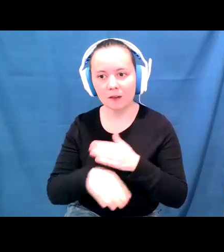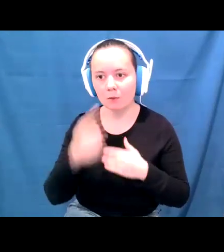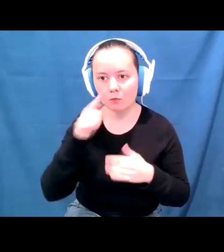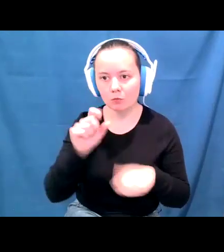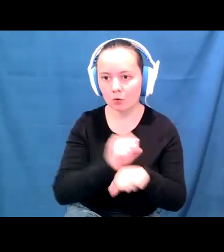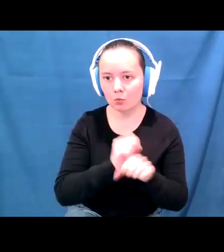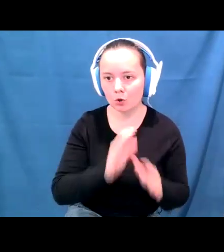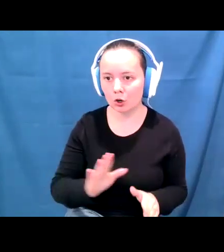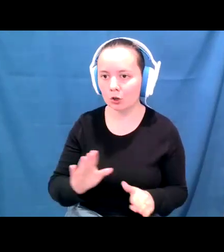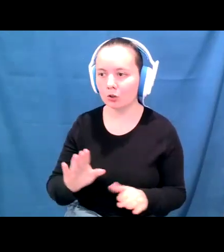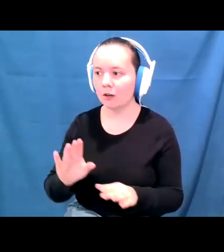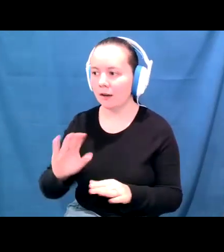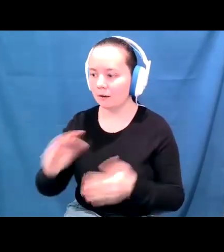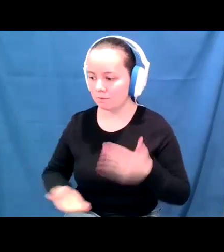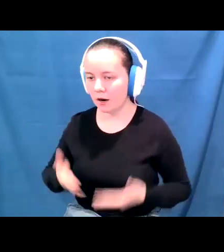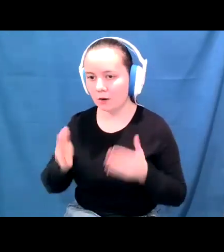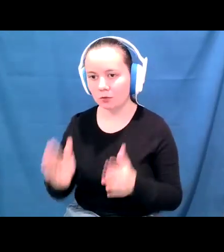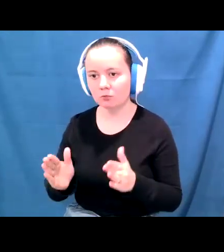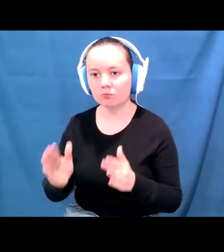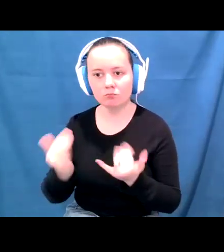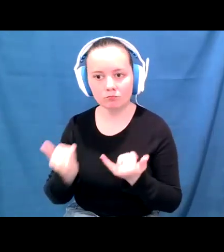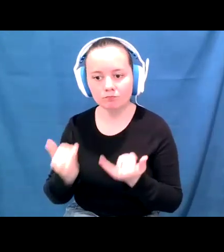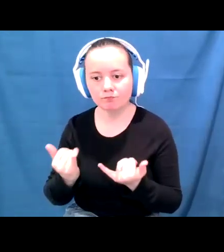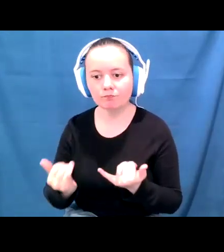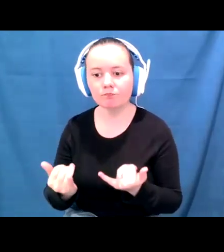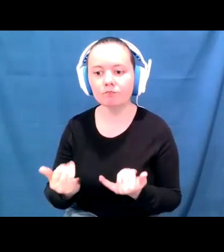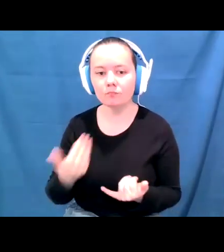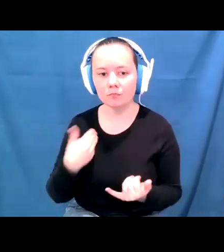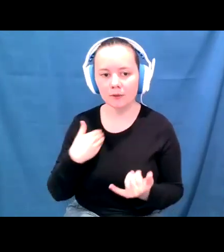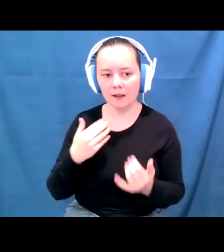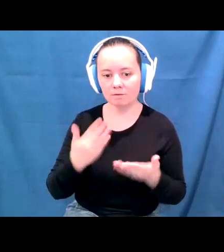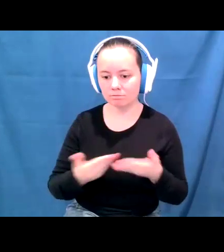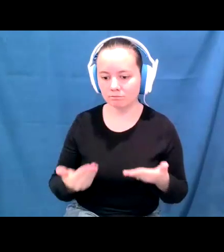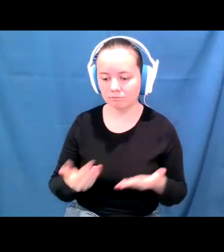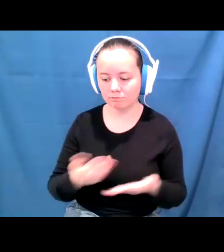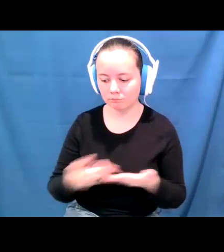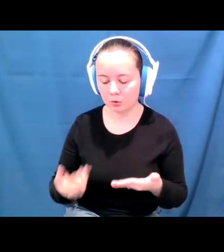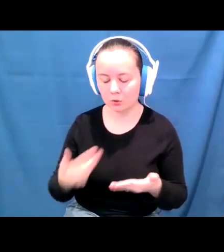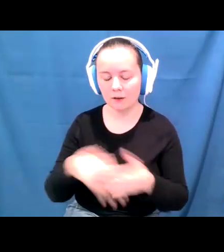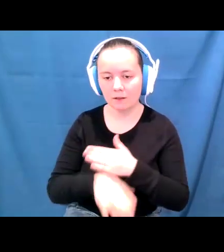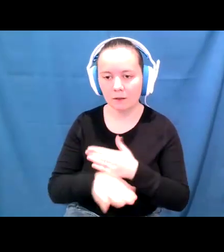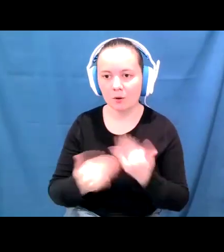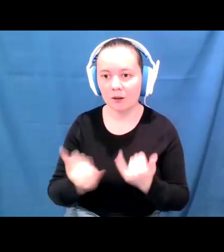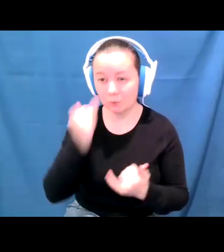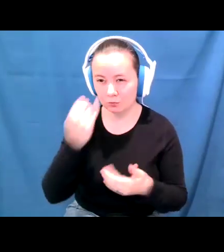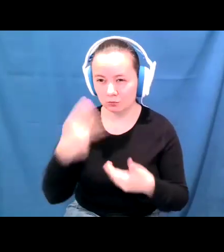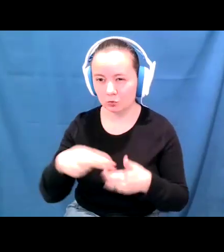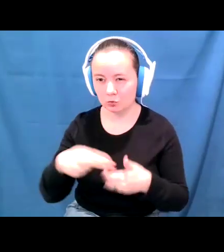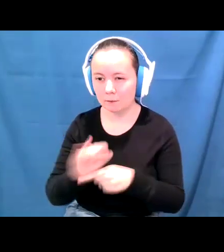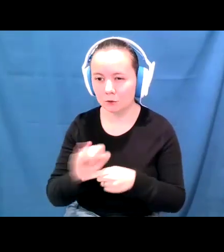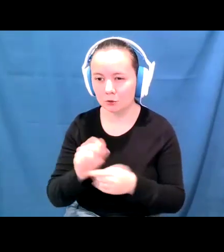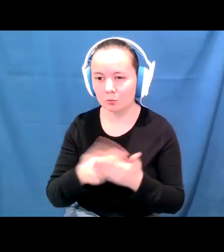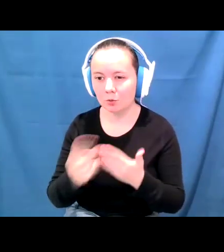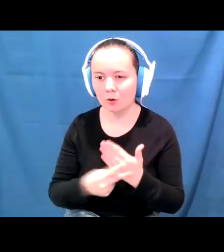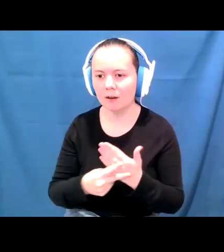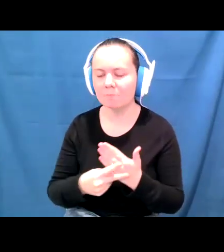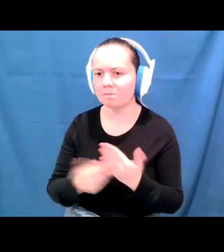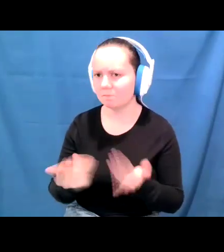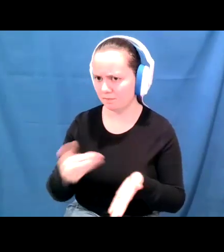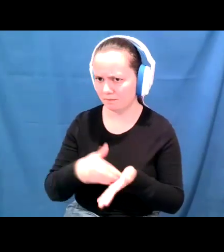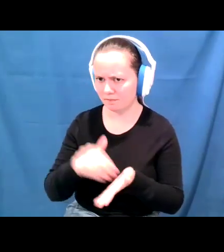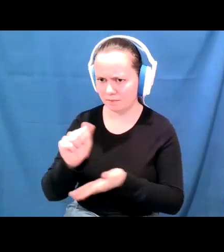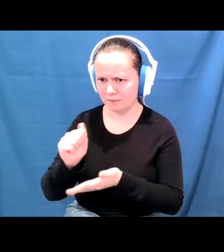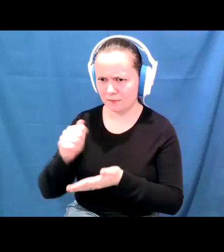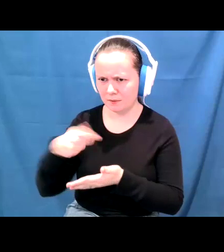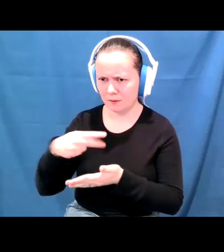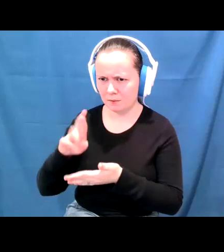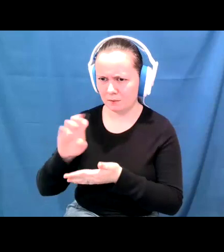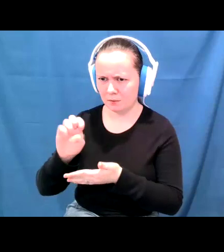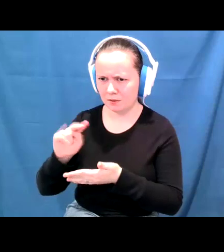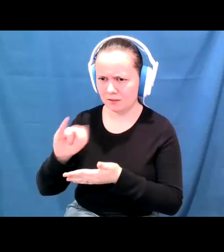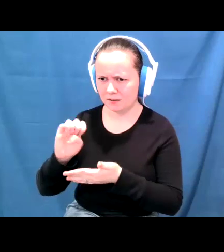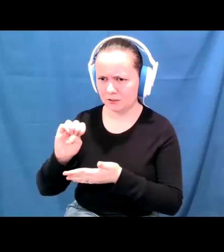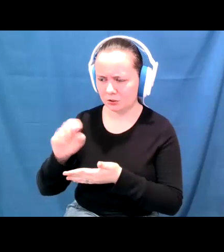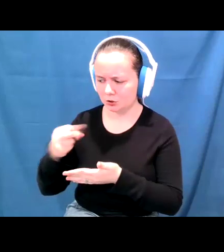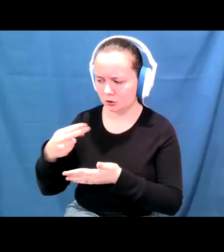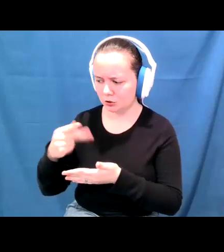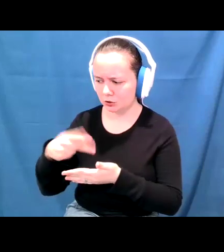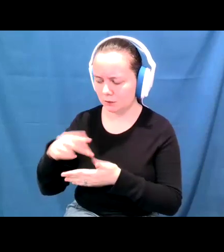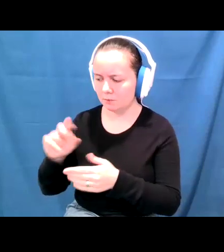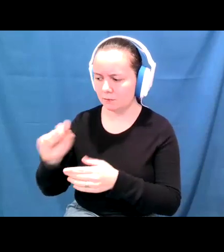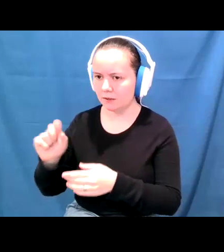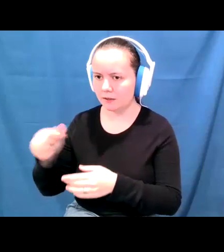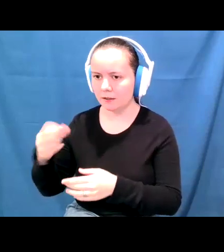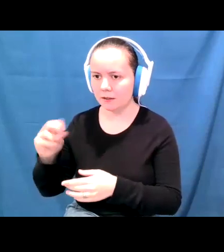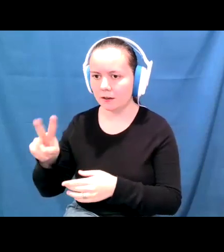DOL has robust technical assistance available to employers that wanna register or join an apprenticeship program. And again, apprenticeship.gov is a terrific starting point, as well as the highlights and the Direct Care Workforce Strategies Center.